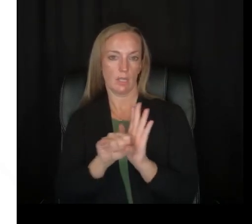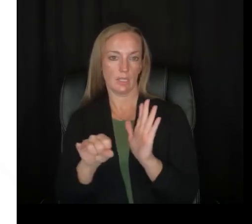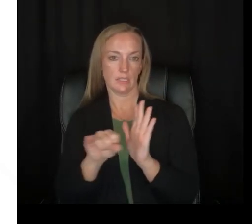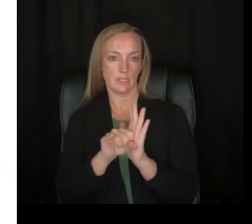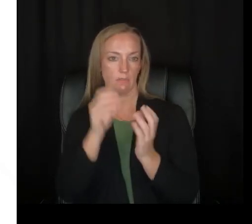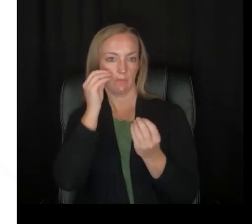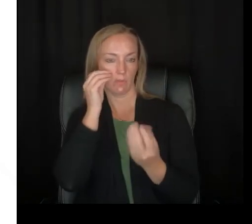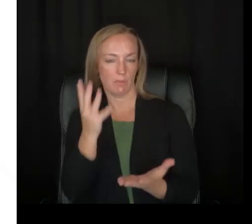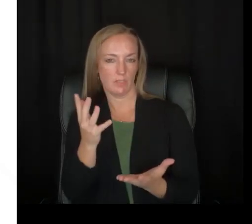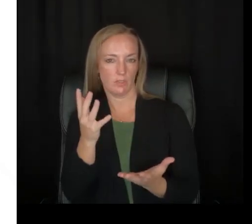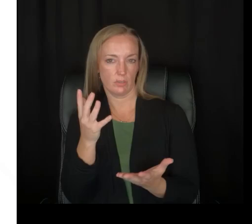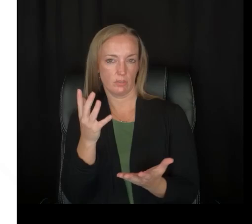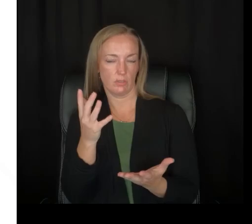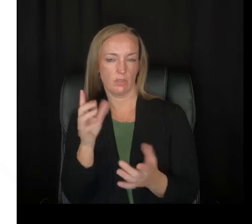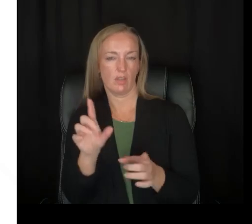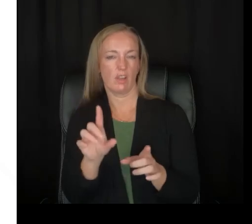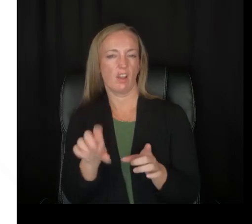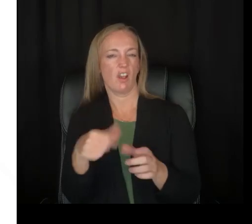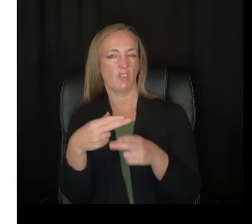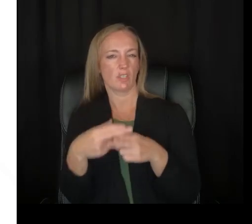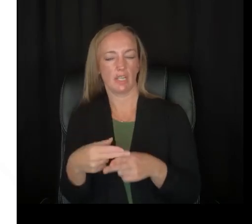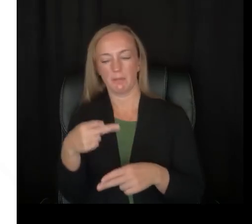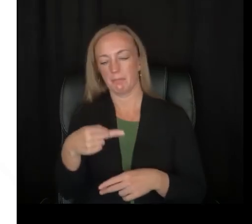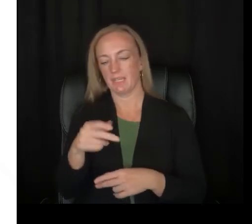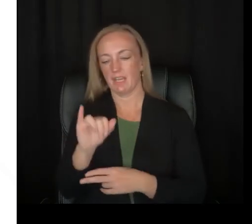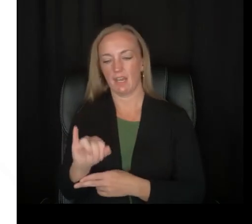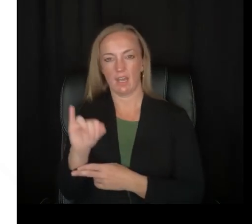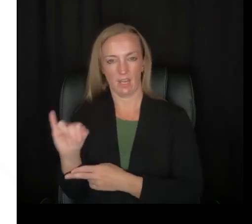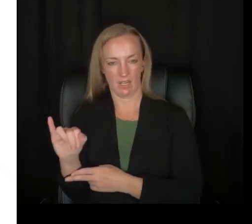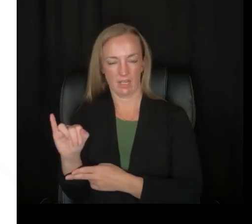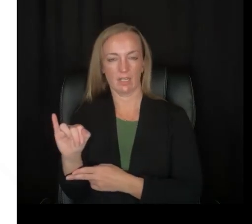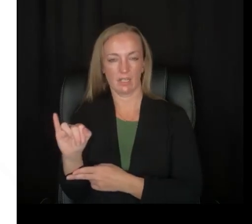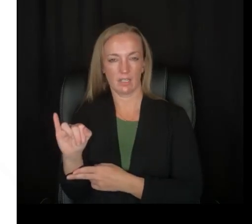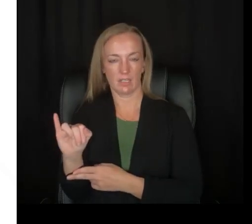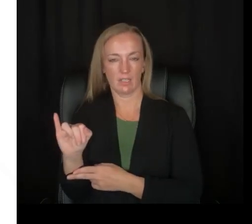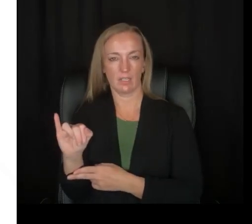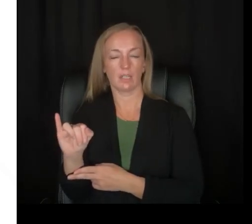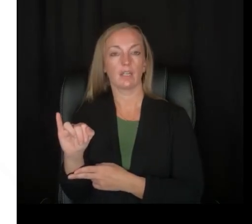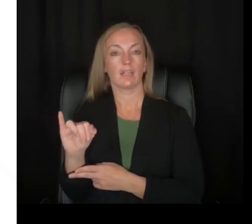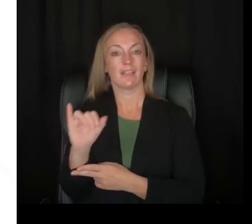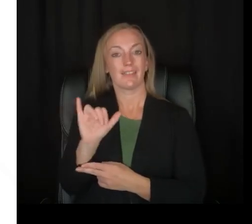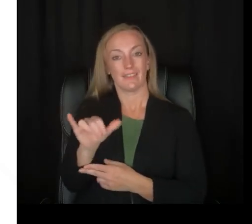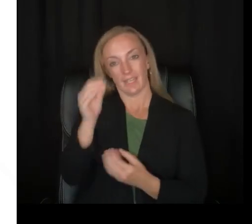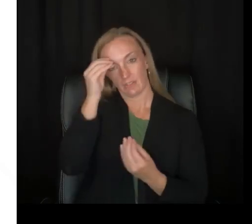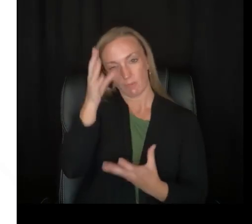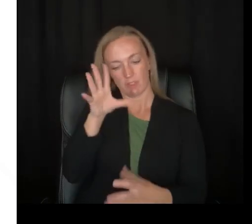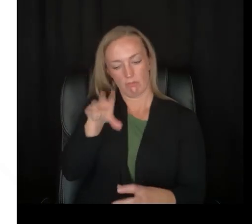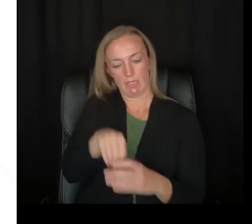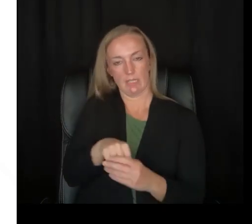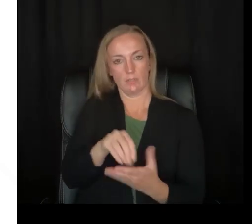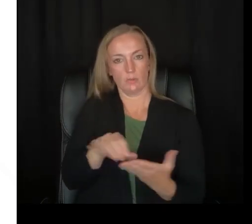identifiable information, also known as PII, contained within the student education records.